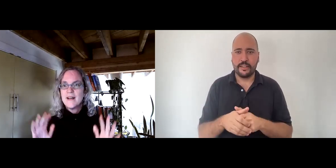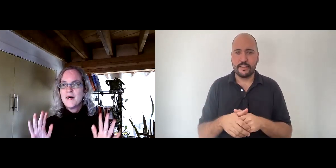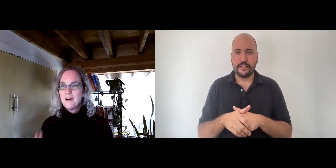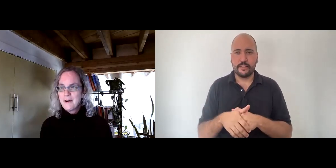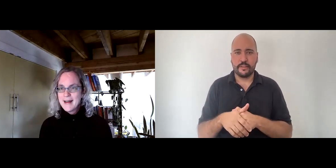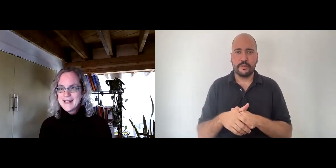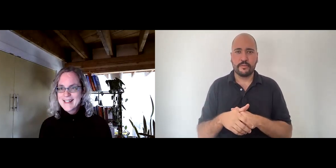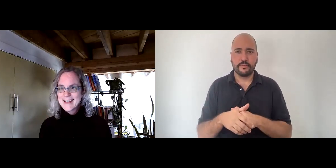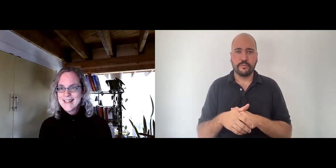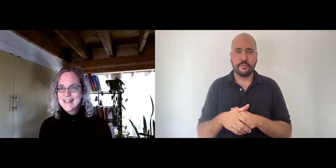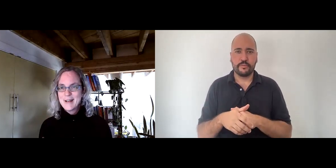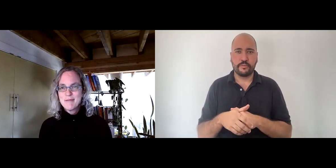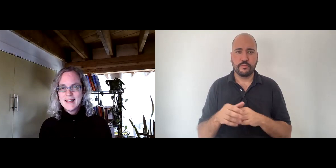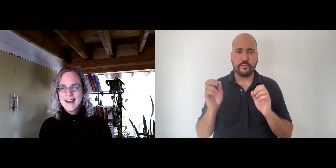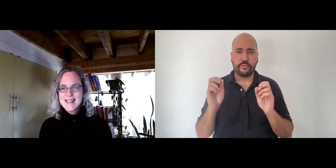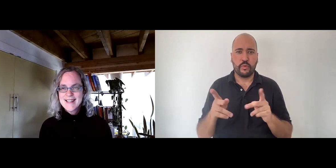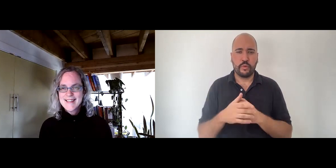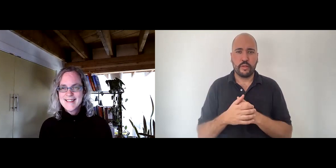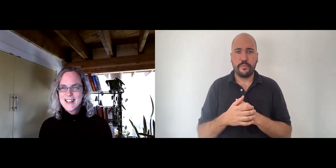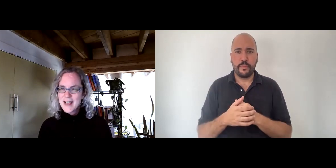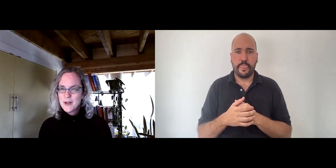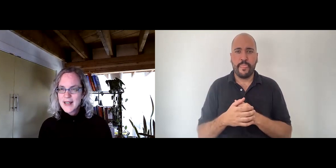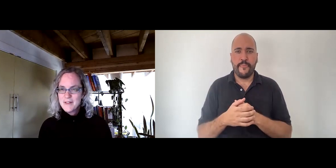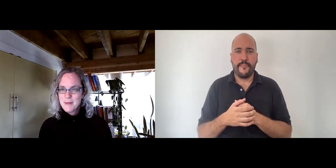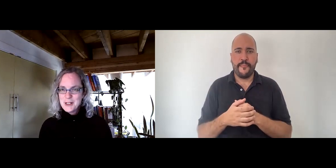All right. I realize I just give you a lot of information.